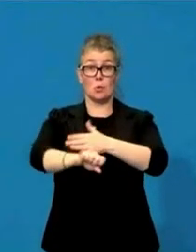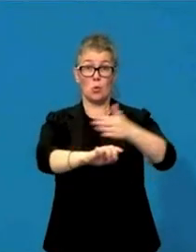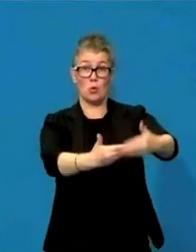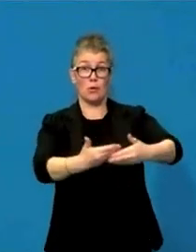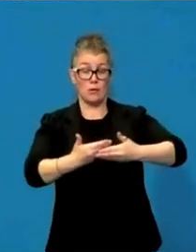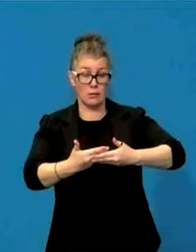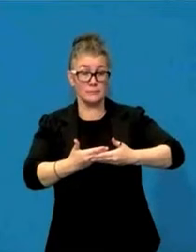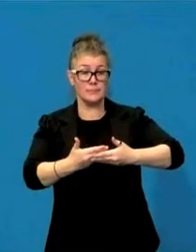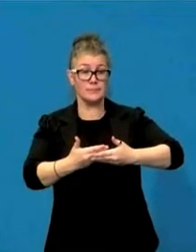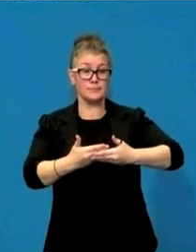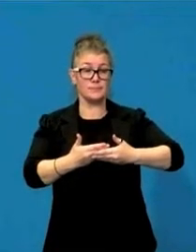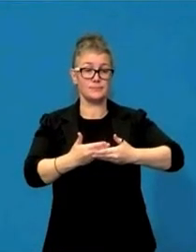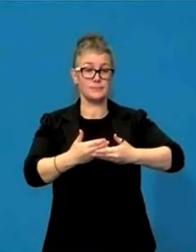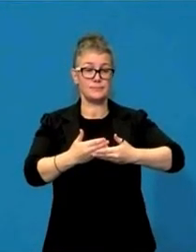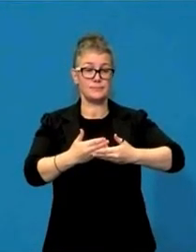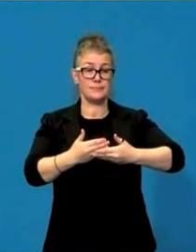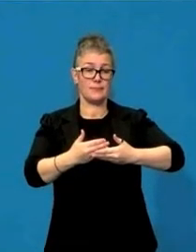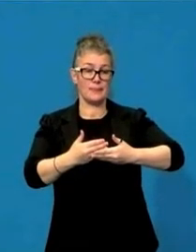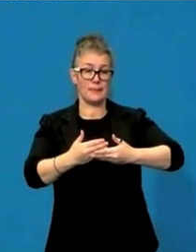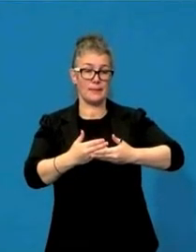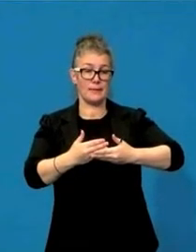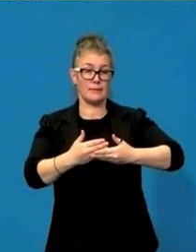teachers and knew the model of care.